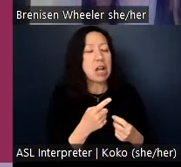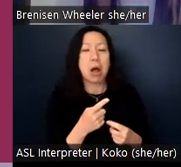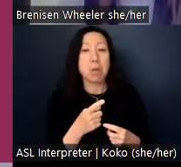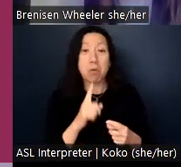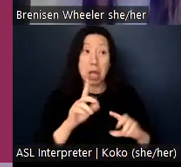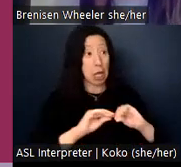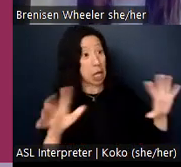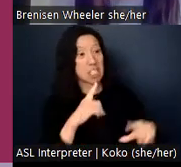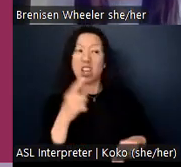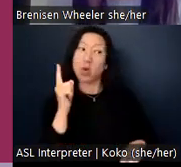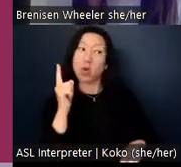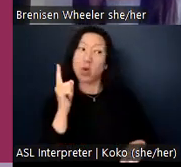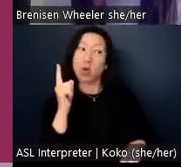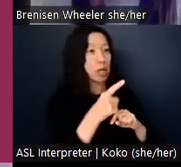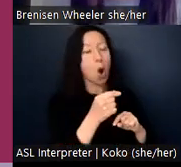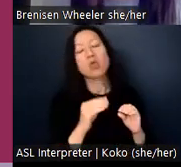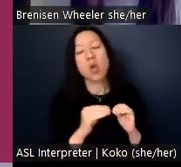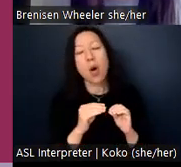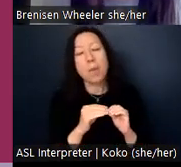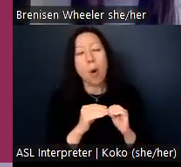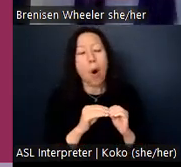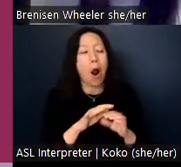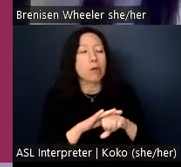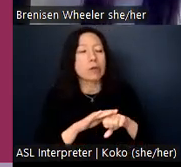12:49:56 It can also be needing to know everywhere you have in our going.